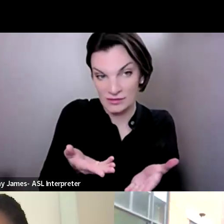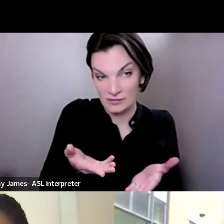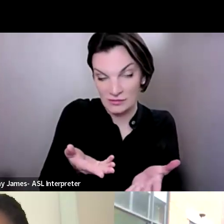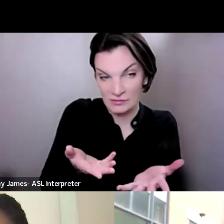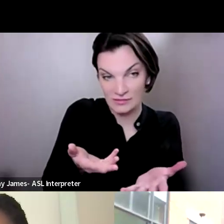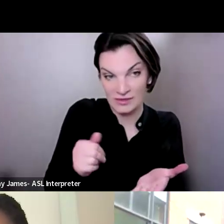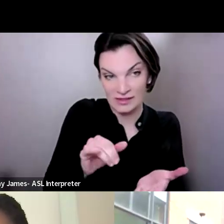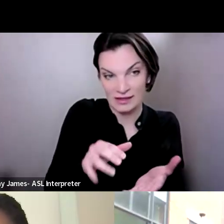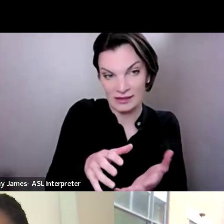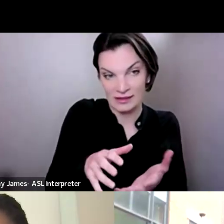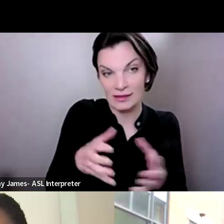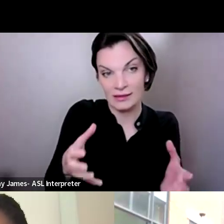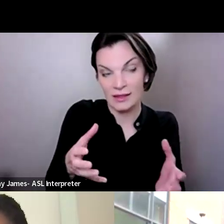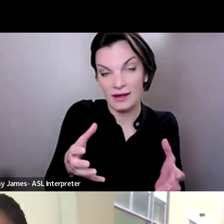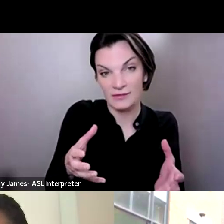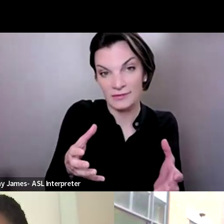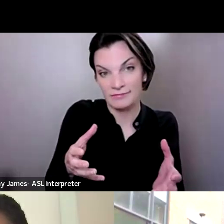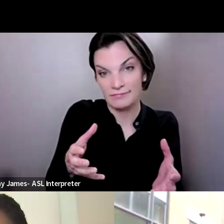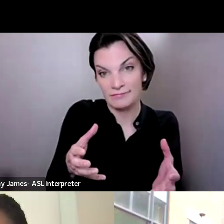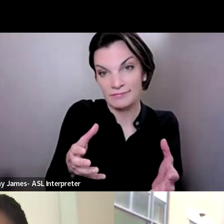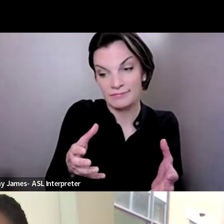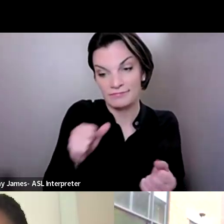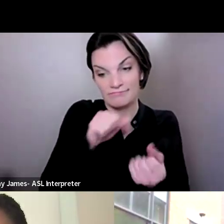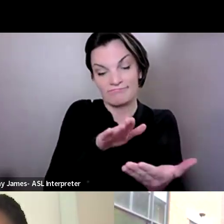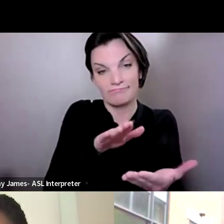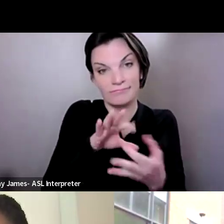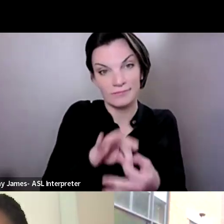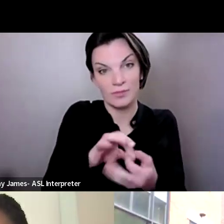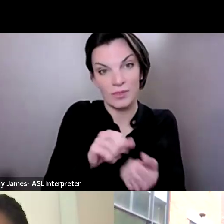for a lot of information that's already out there. I think that what's been really exciting for